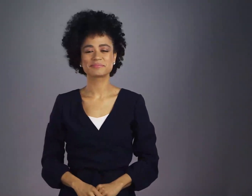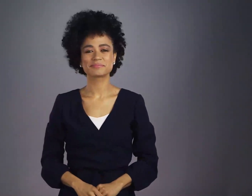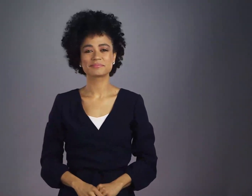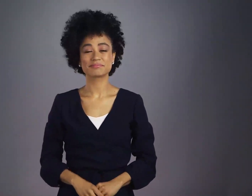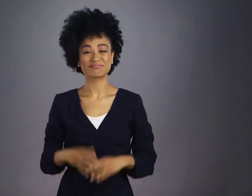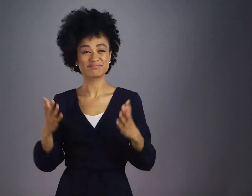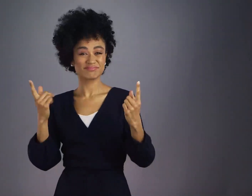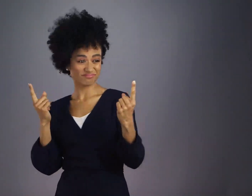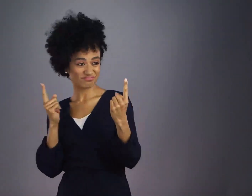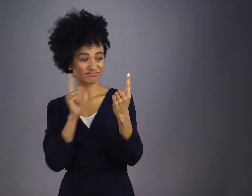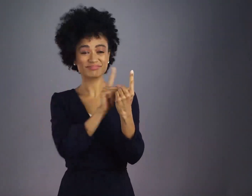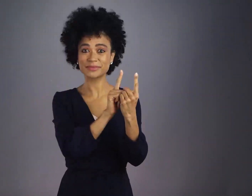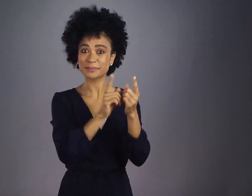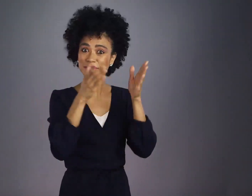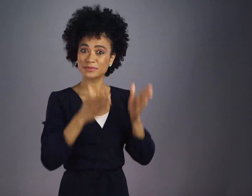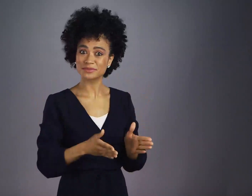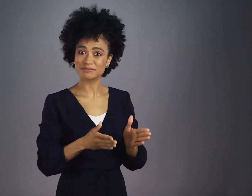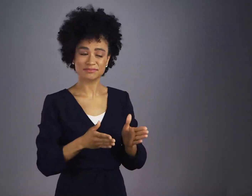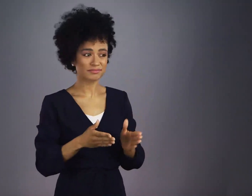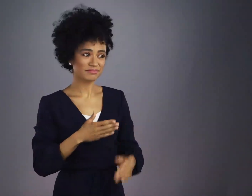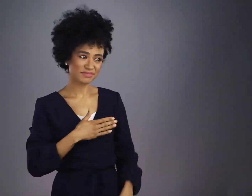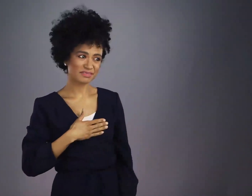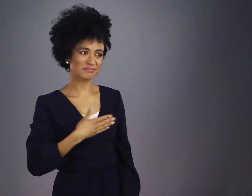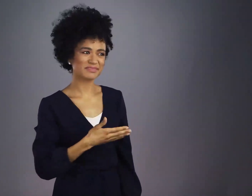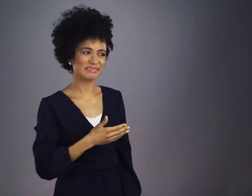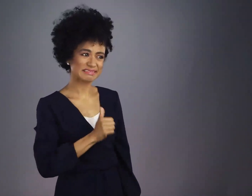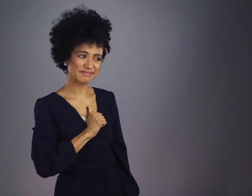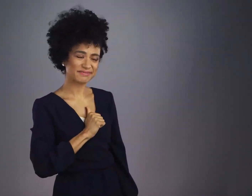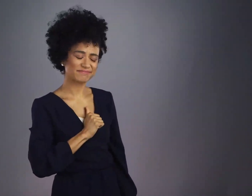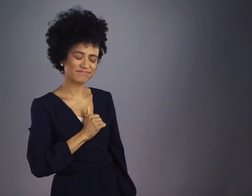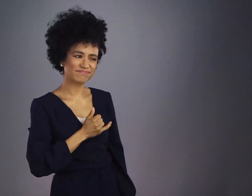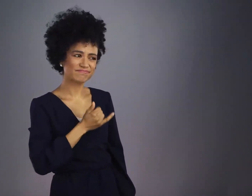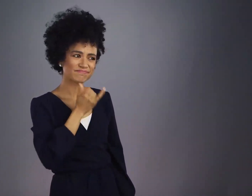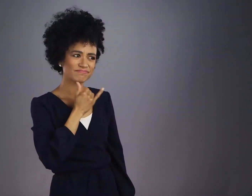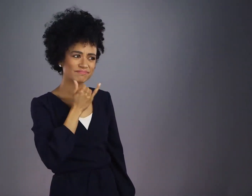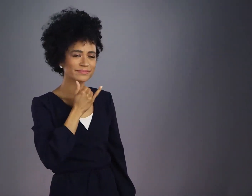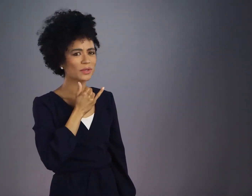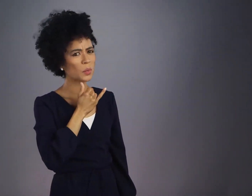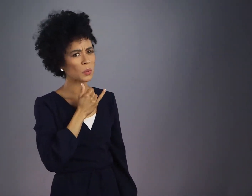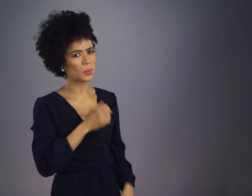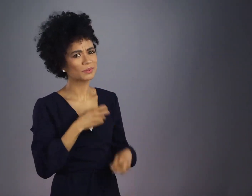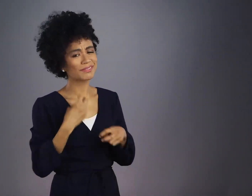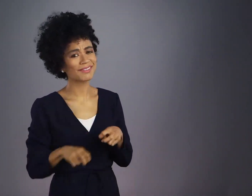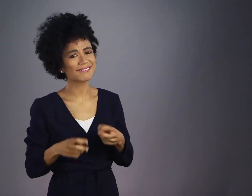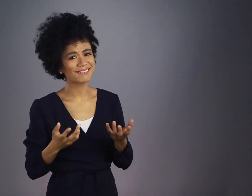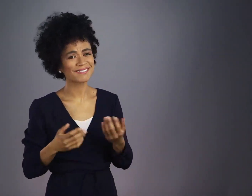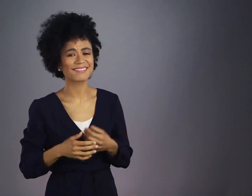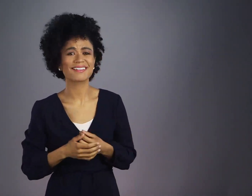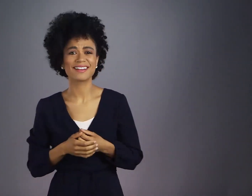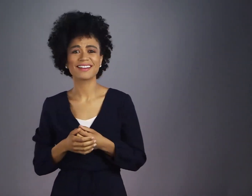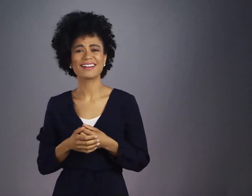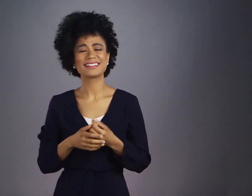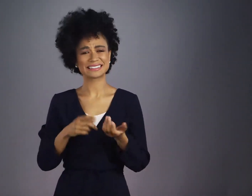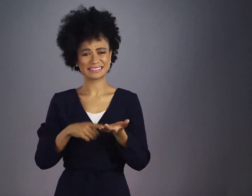This is perhaps difﬁcult — especially discussing our defects with another person.